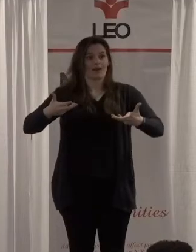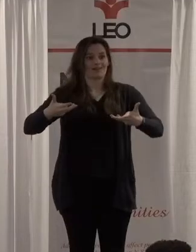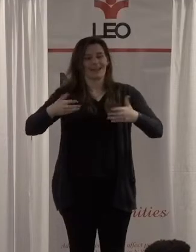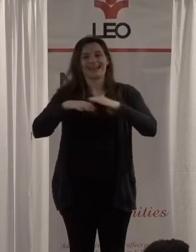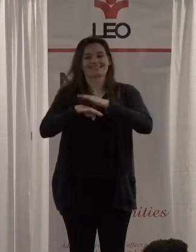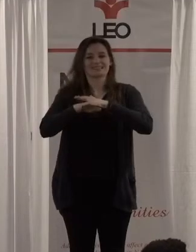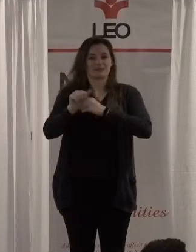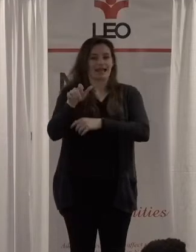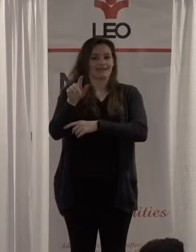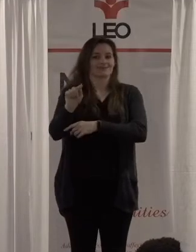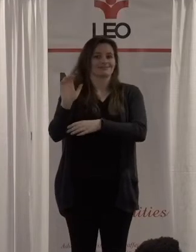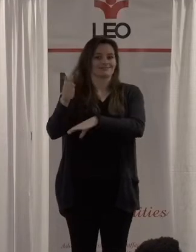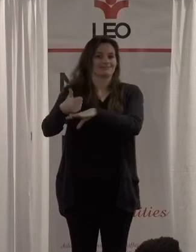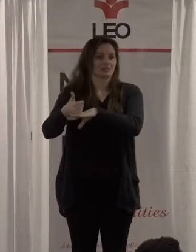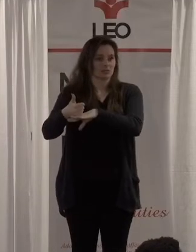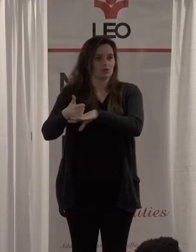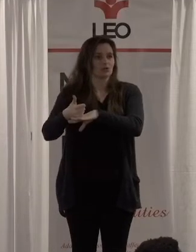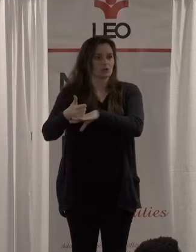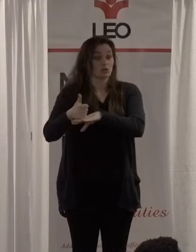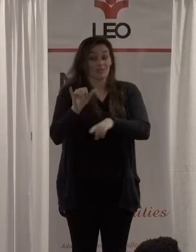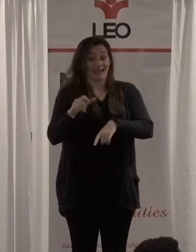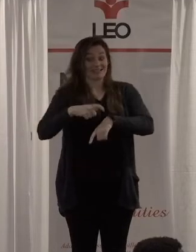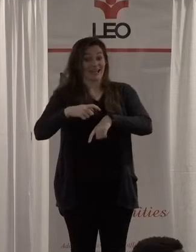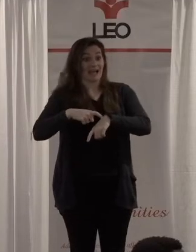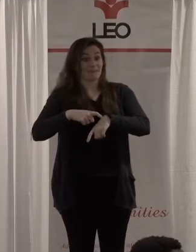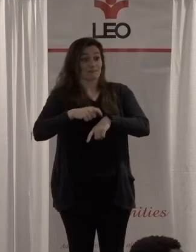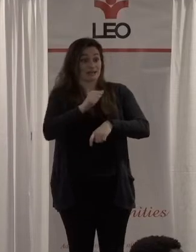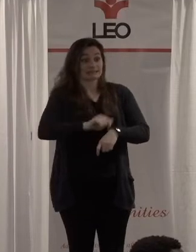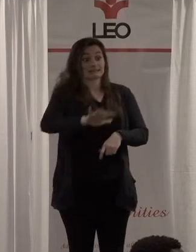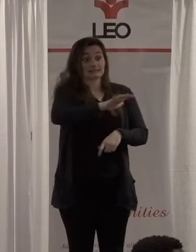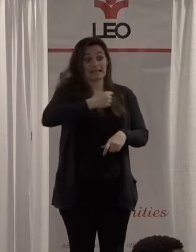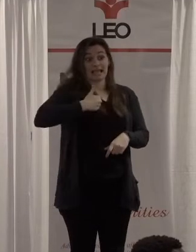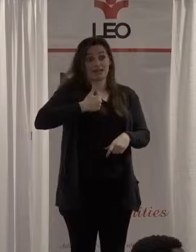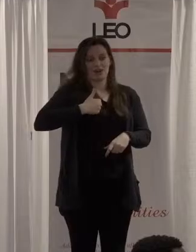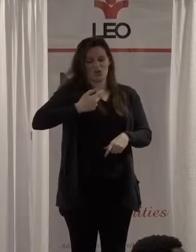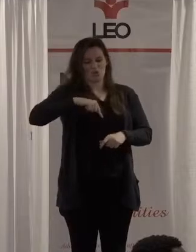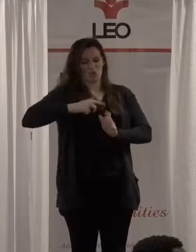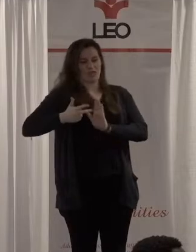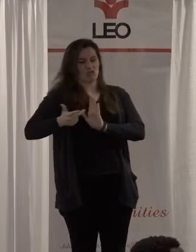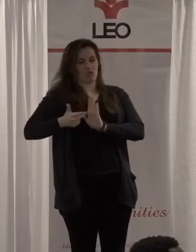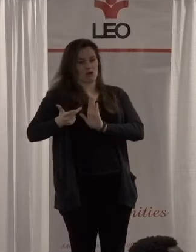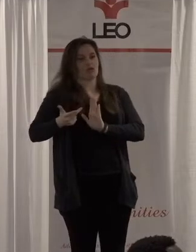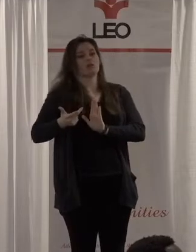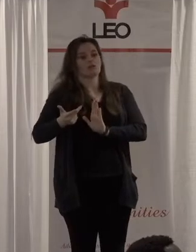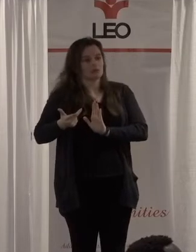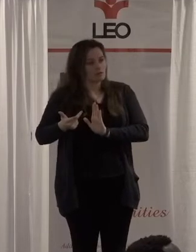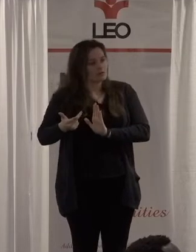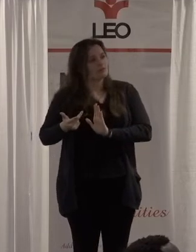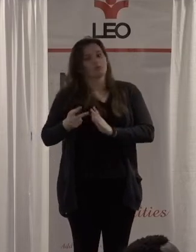ONLY THE THIRD IN CANADA AT THAT TIME. AND THIS HAS RESULTED OUR PROVINCE'S COMMITMENT